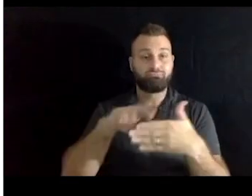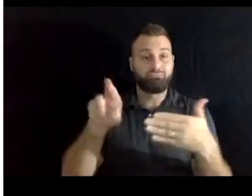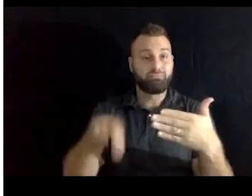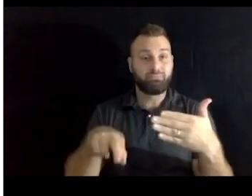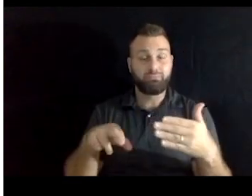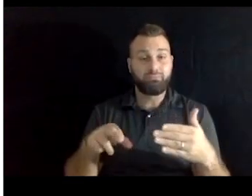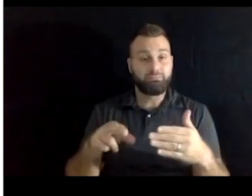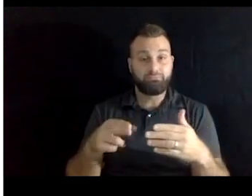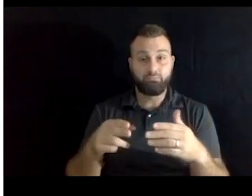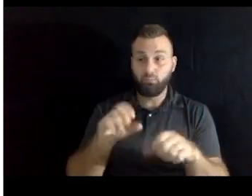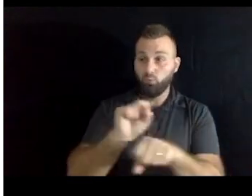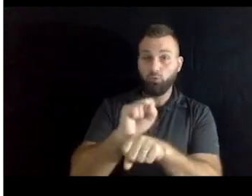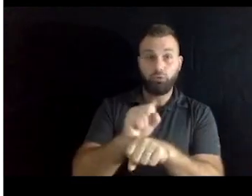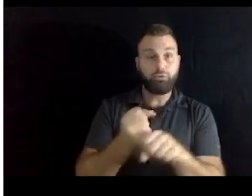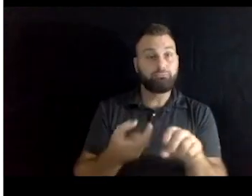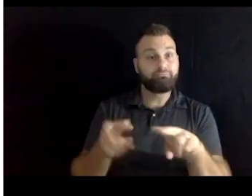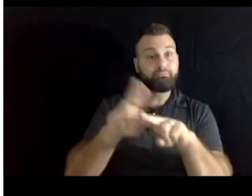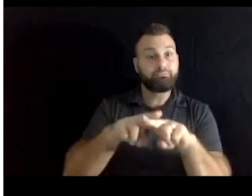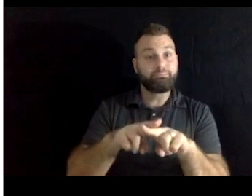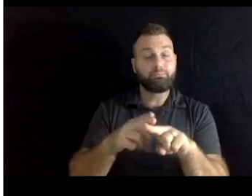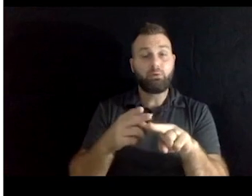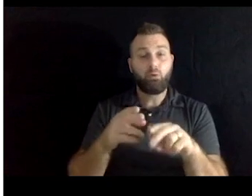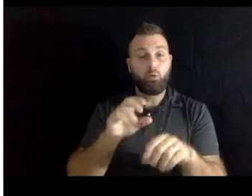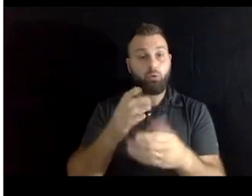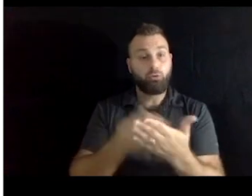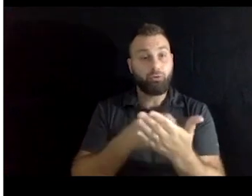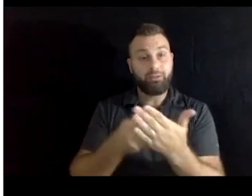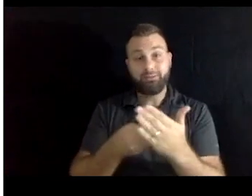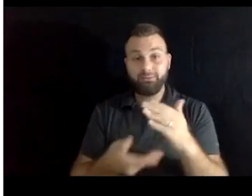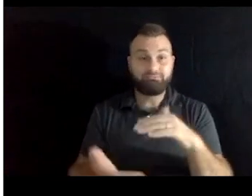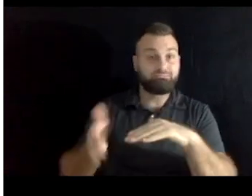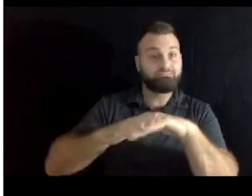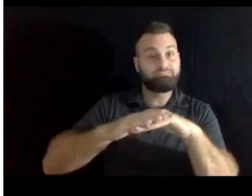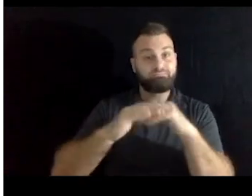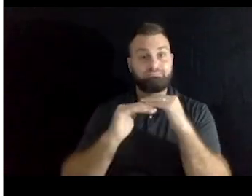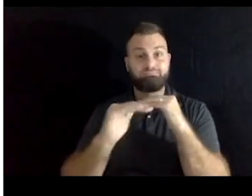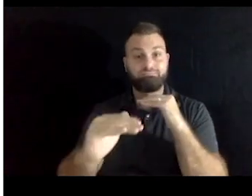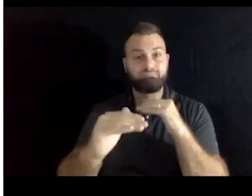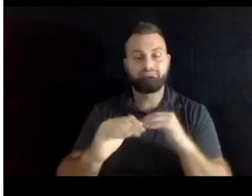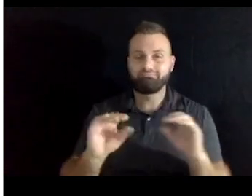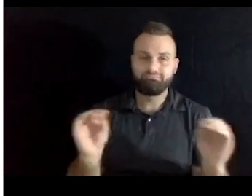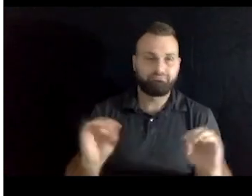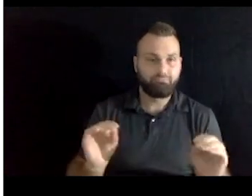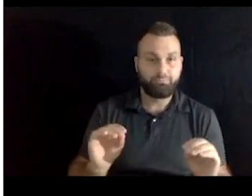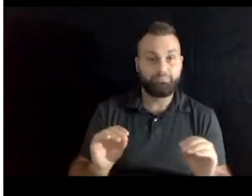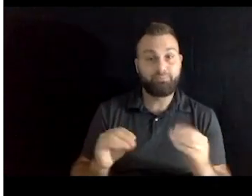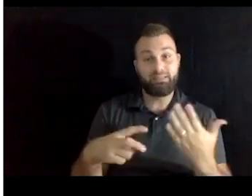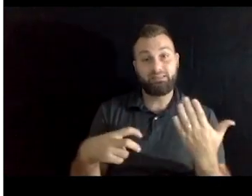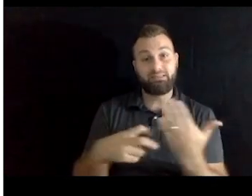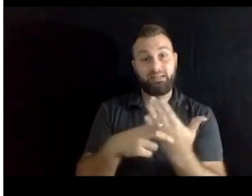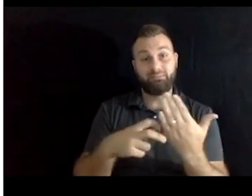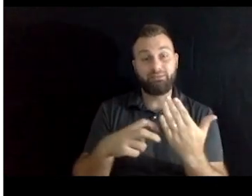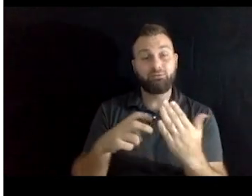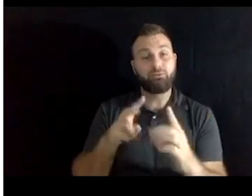same conclusion that you don't see employment or earnings impacts. In fact, the ticket assignment rate the actual percentage of beneficiaries who